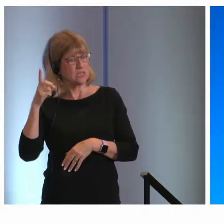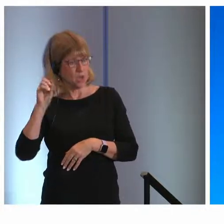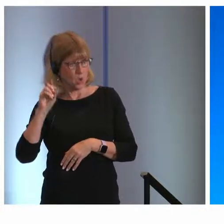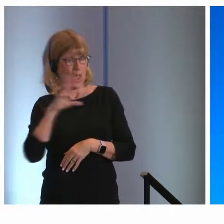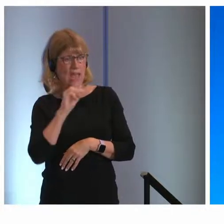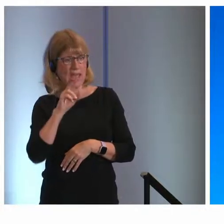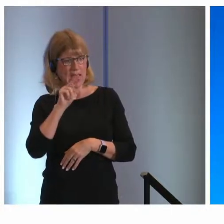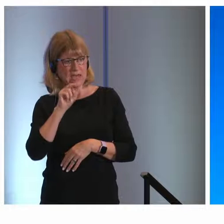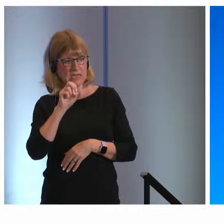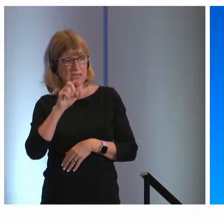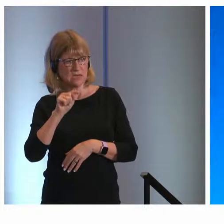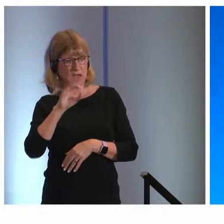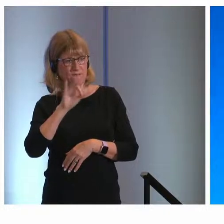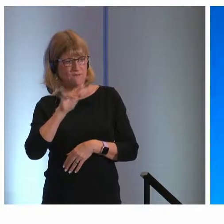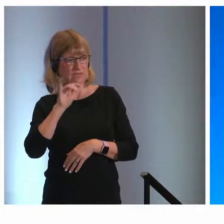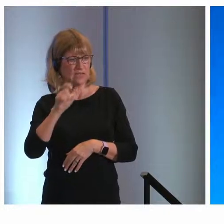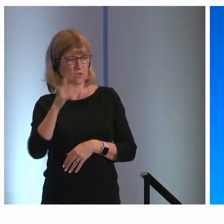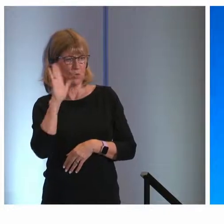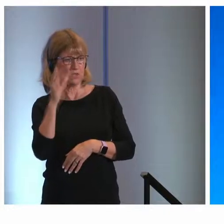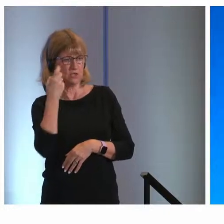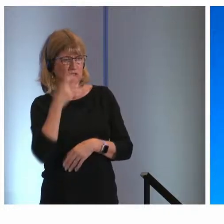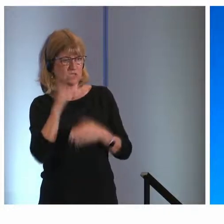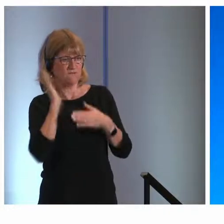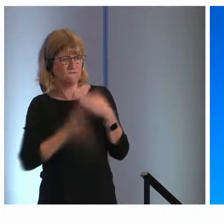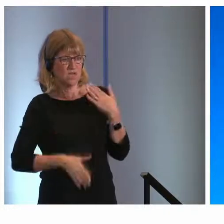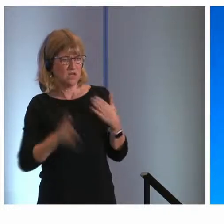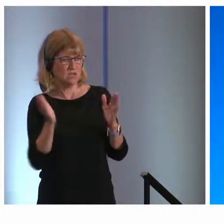person he's talking to in the video is Johnny Crescendo, and